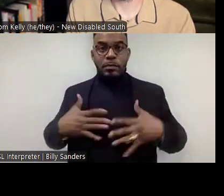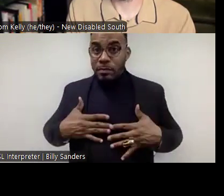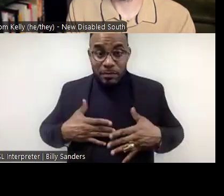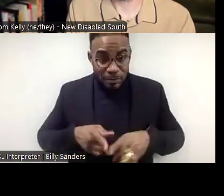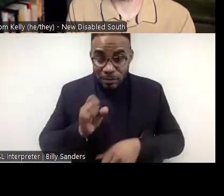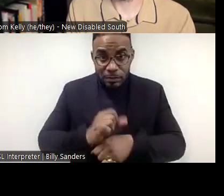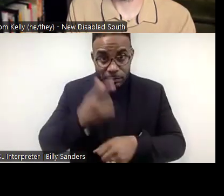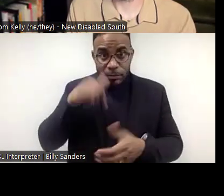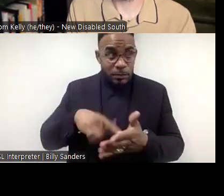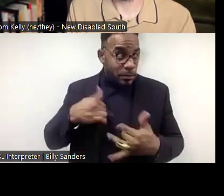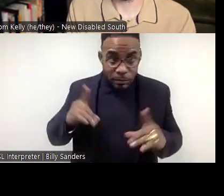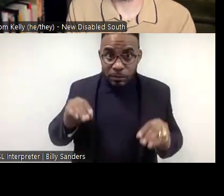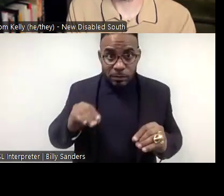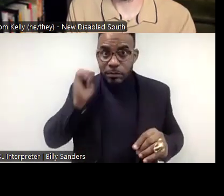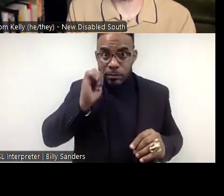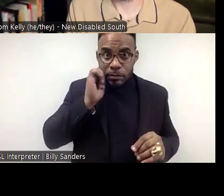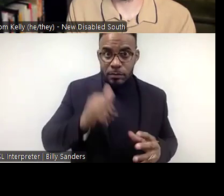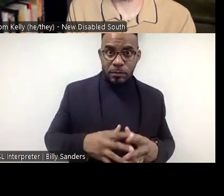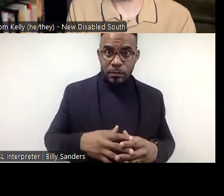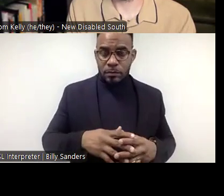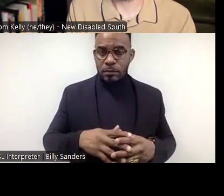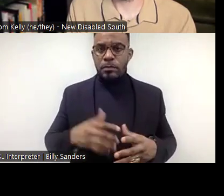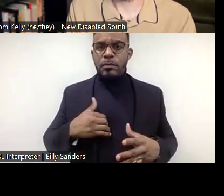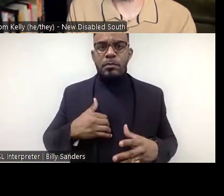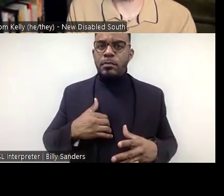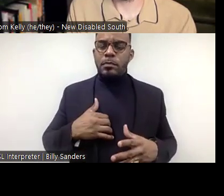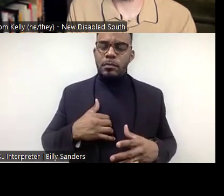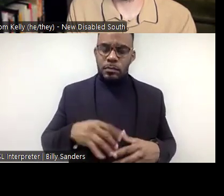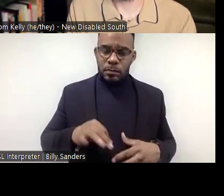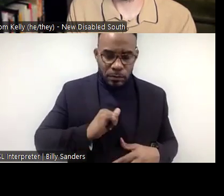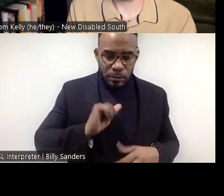, the Democrats and all. In my work, because this is what I